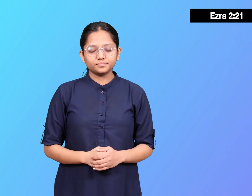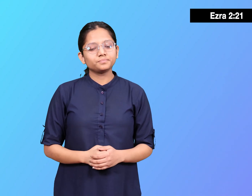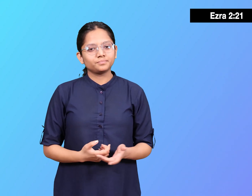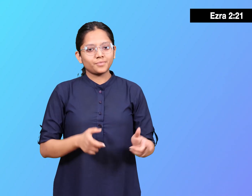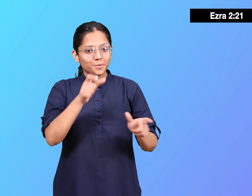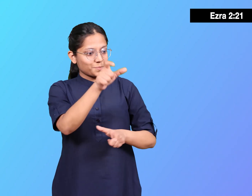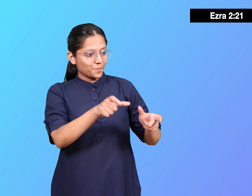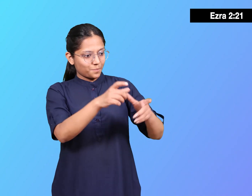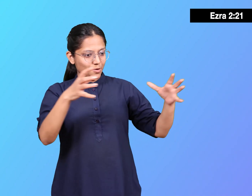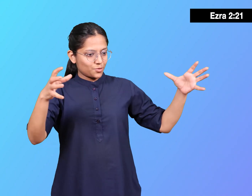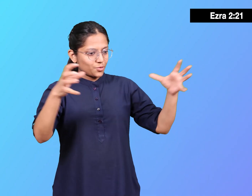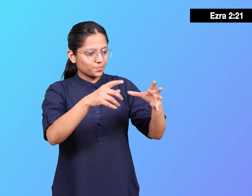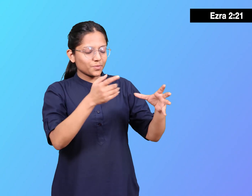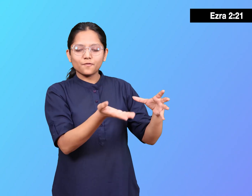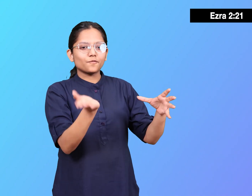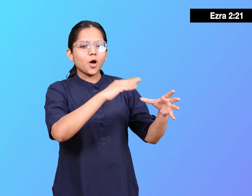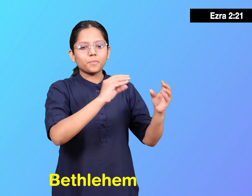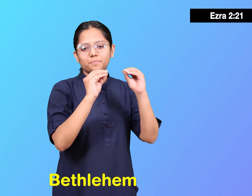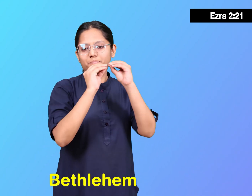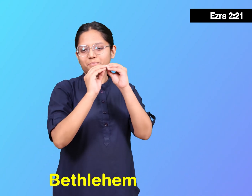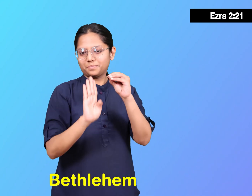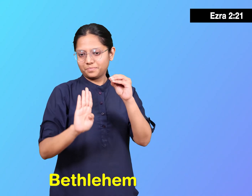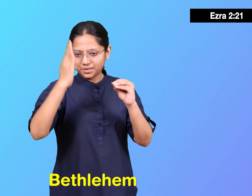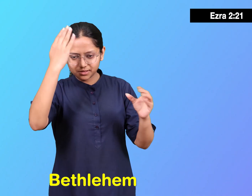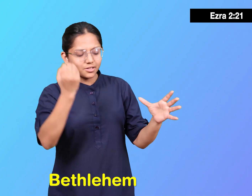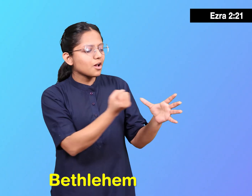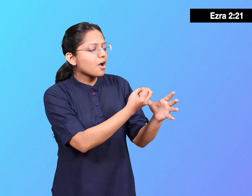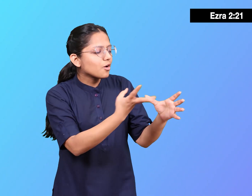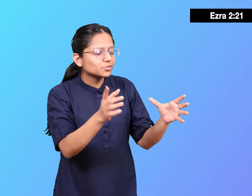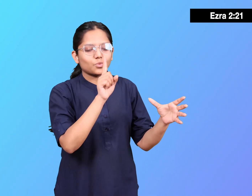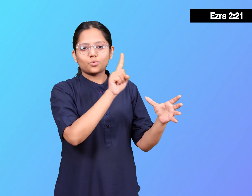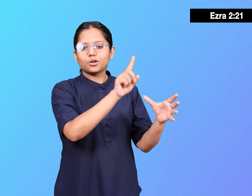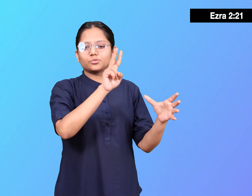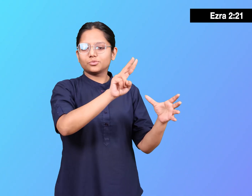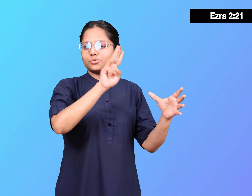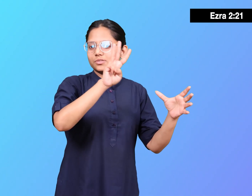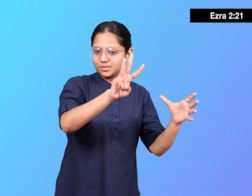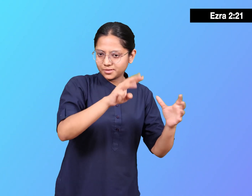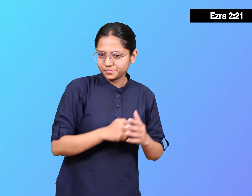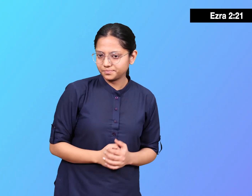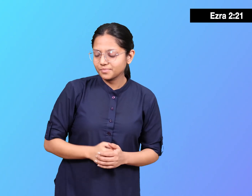from the town of Bethlehem: 123